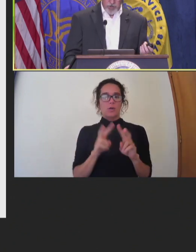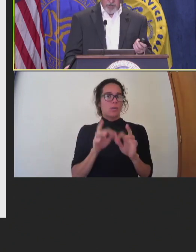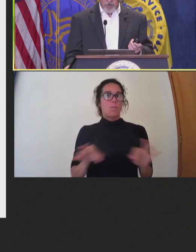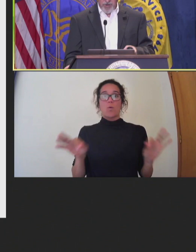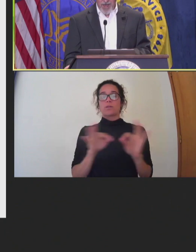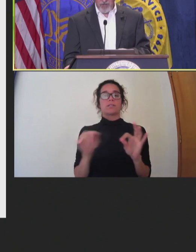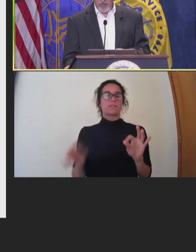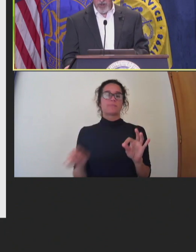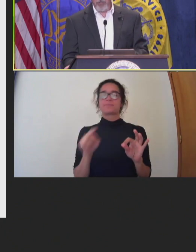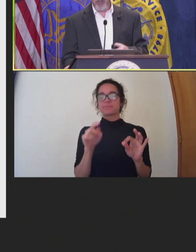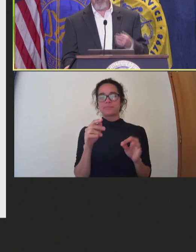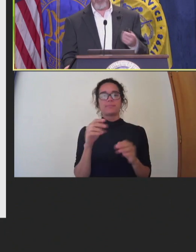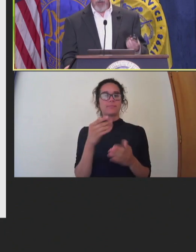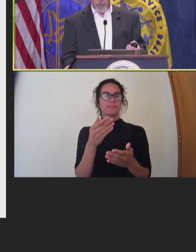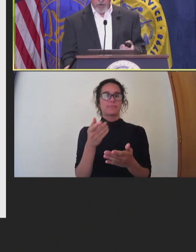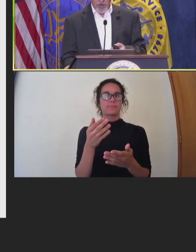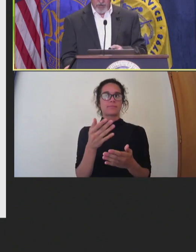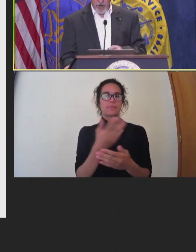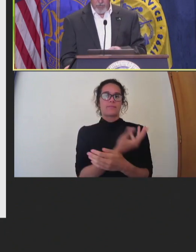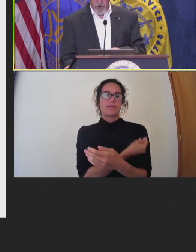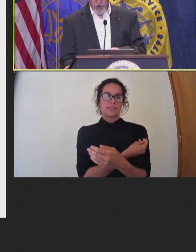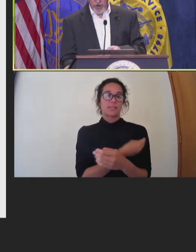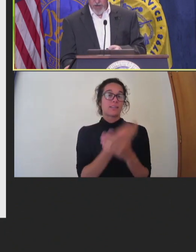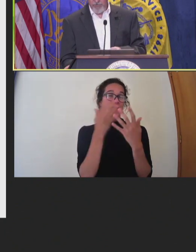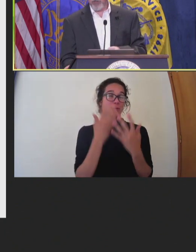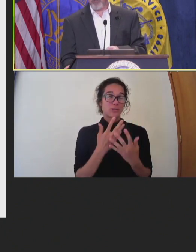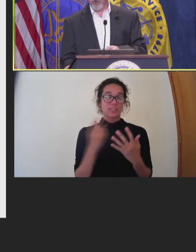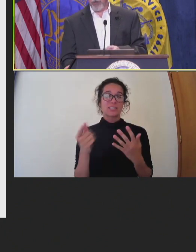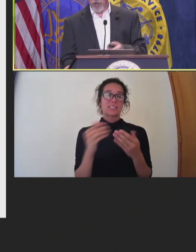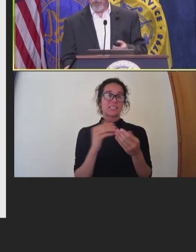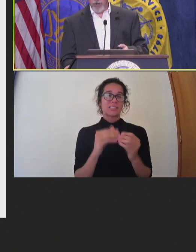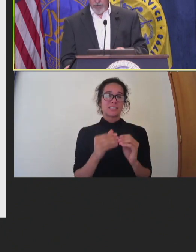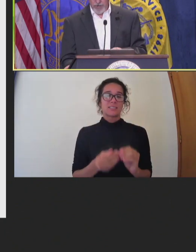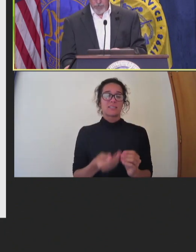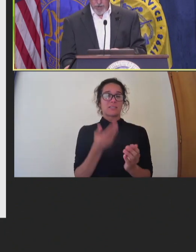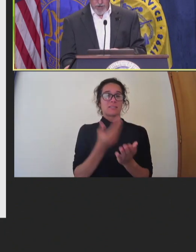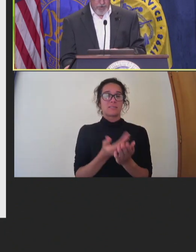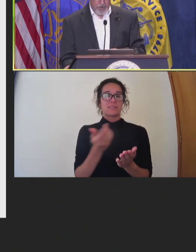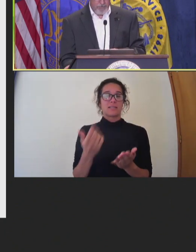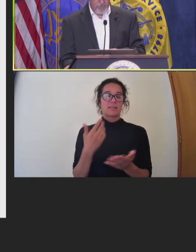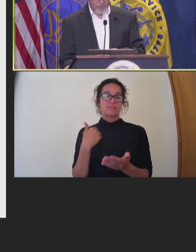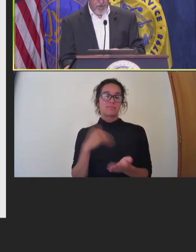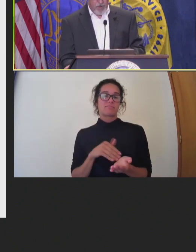there's data suggesting a slip in healthcare provider confidence during the COVID-19 pandemic.